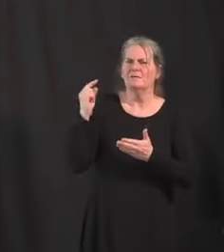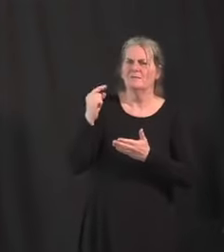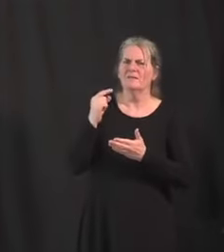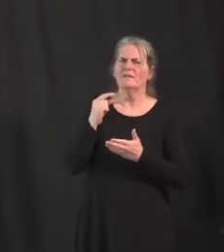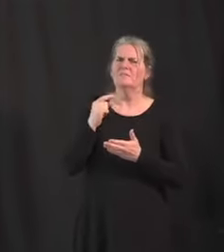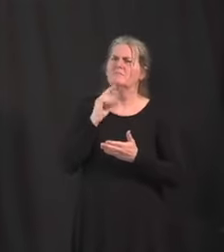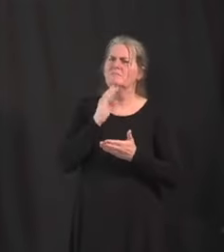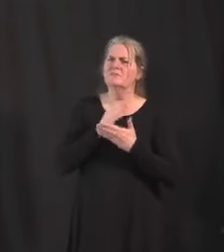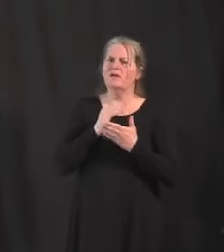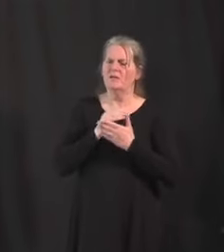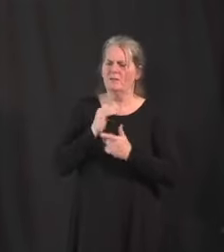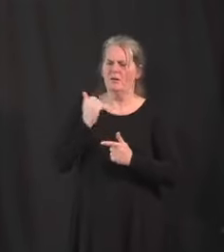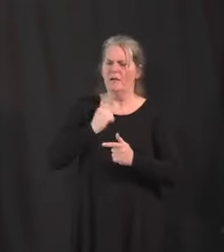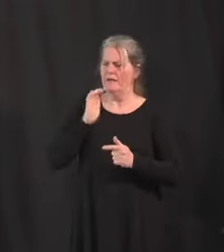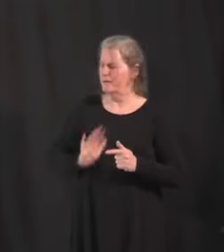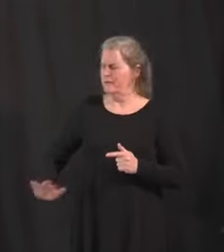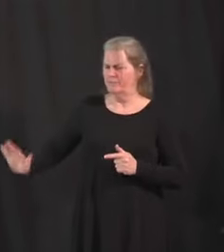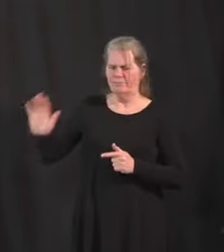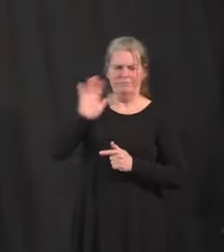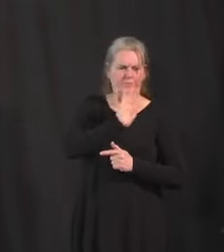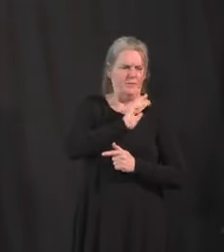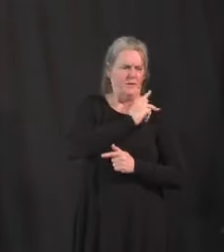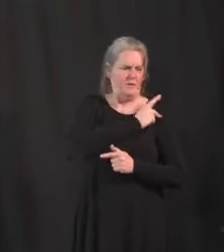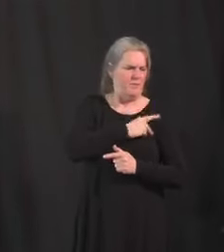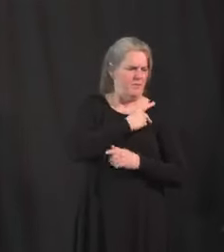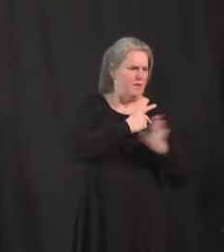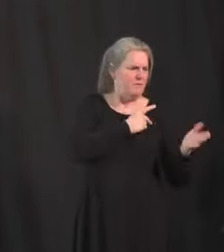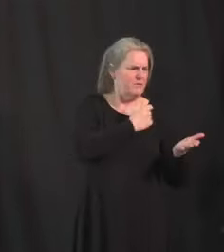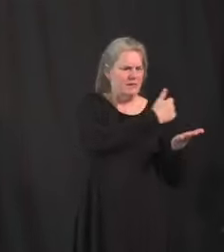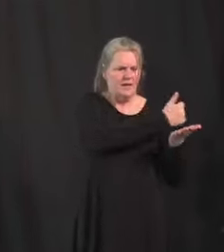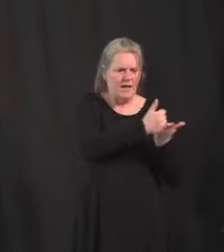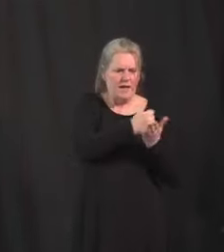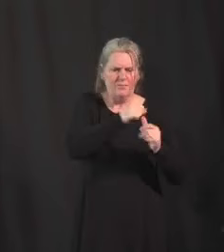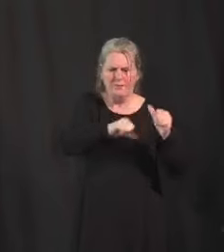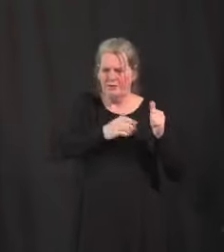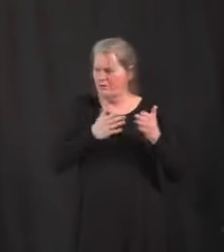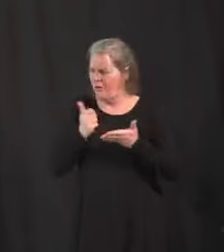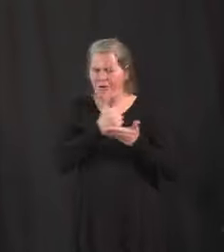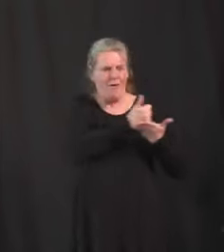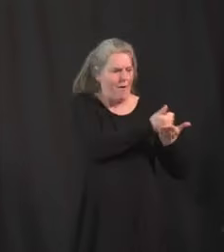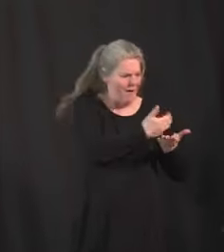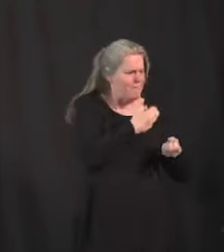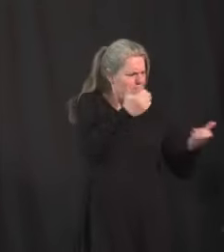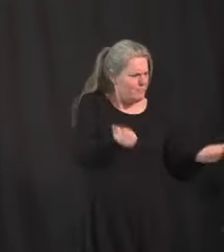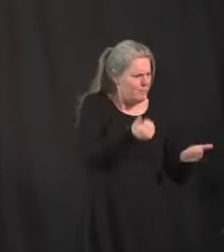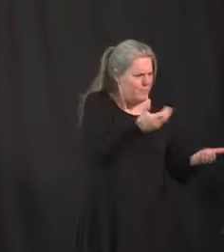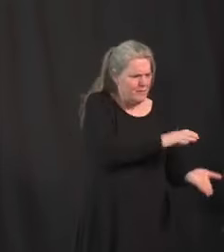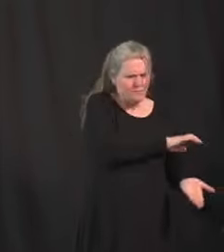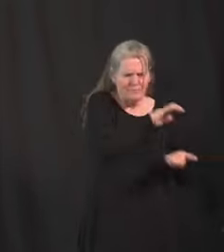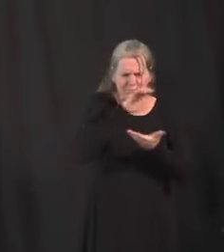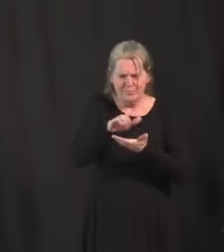ACROSS THE NATION PROVINCES HELPING EACH OTHER OUT, FOLKS THAT HAVE A STOCKPILE THAT AREN'T IN A CERTAIN SITUATION THAT OTHER JURISDICTIONS ARE IN